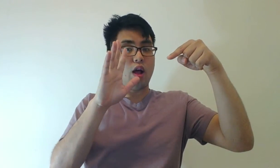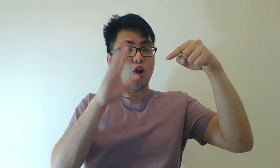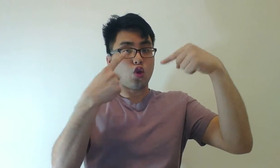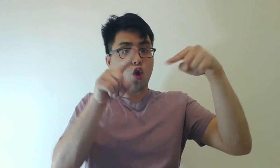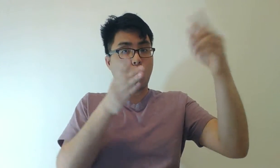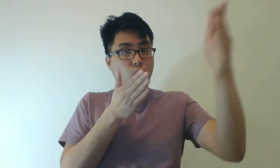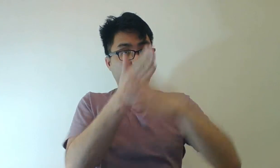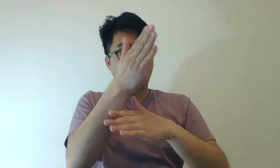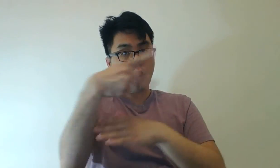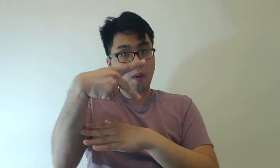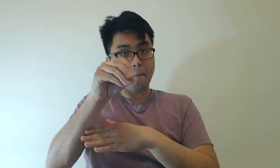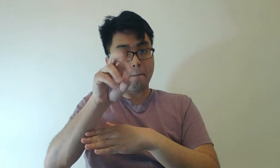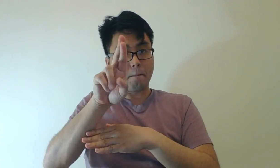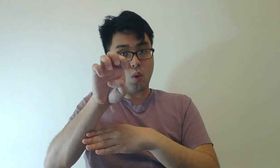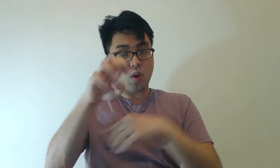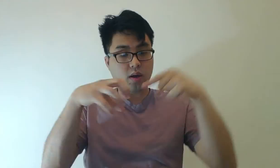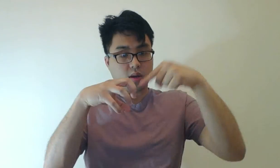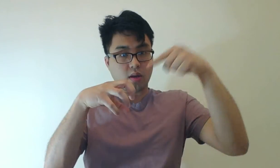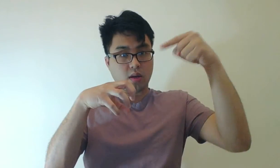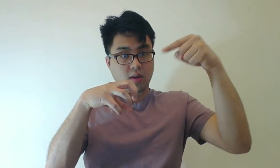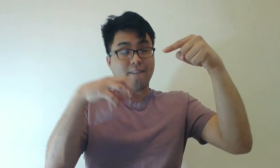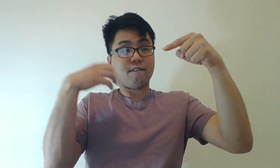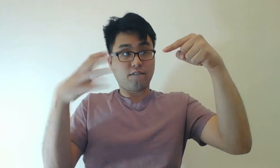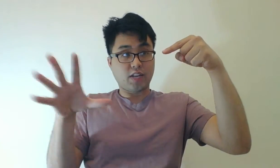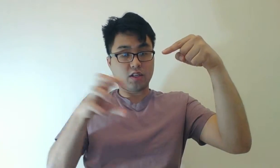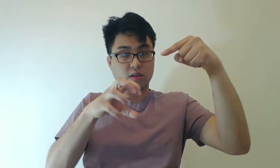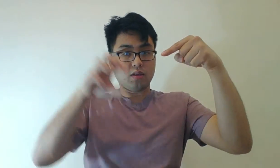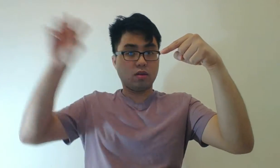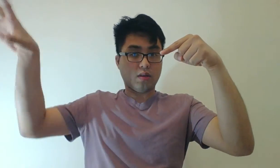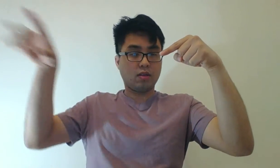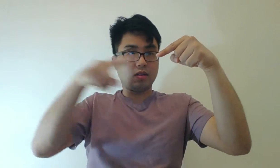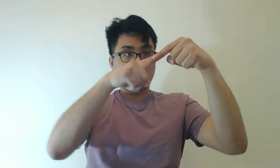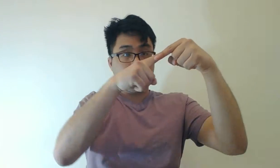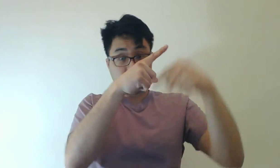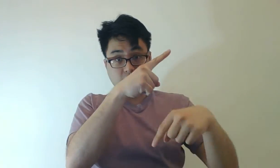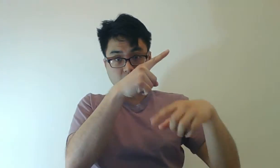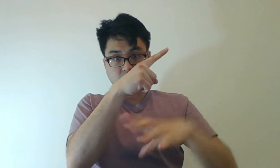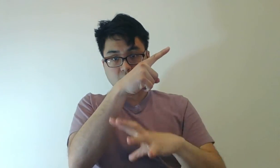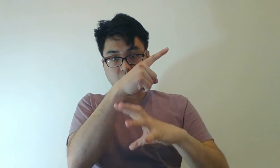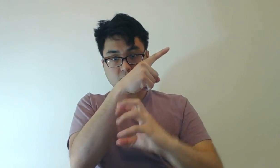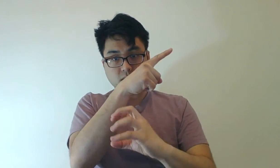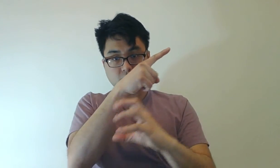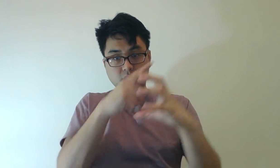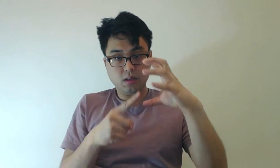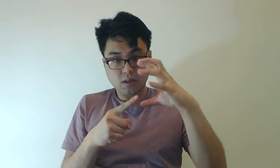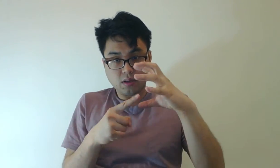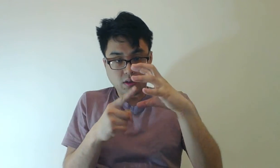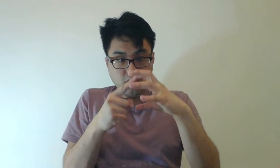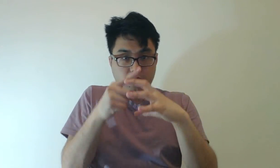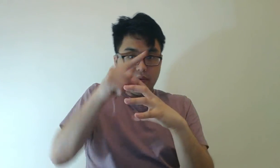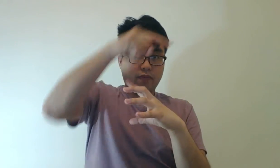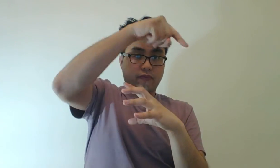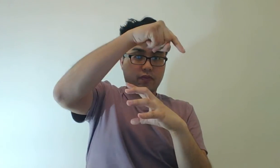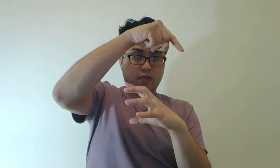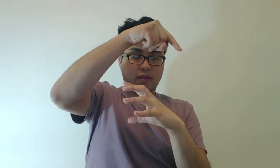RNA will go through pore, when polymerase is done, RNA goes through pore